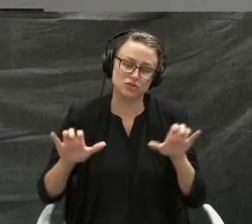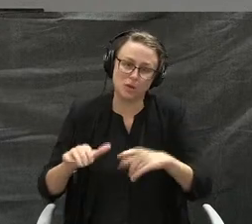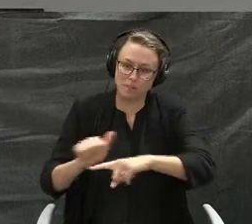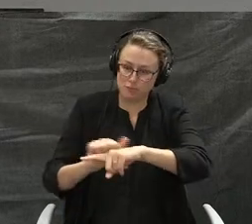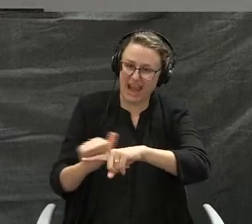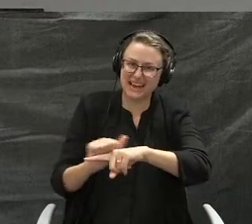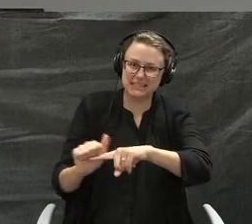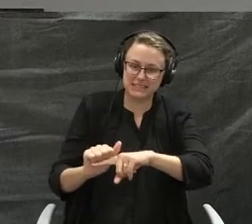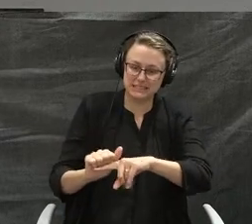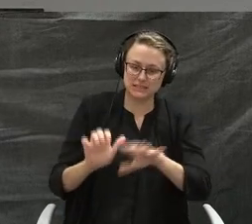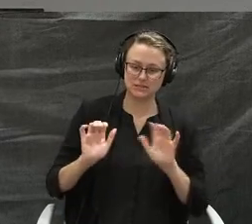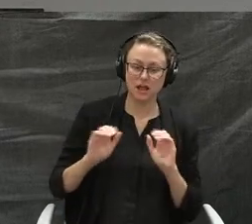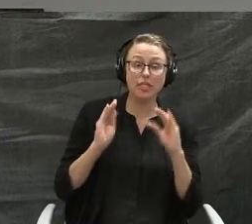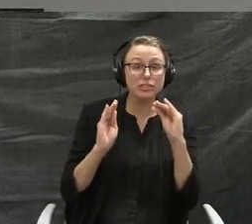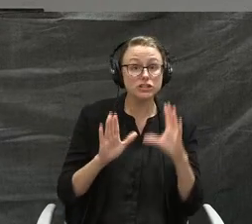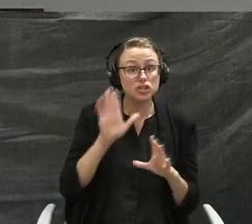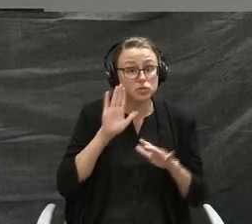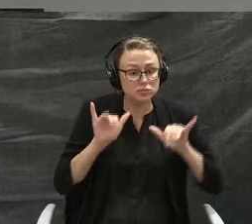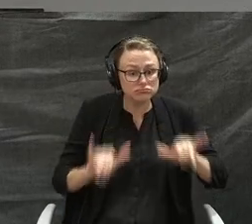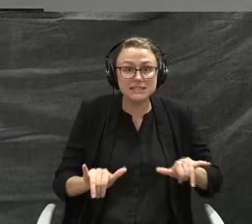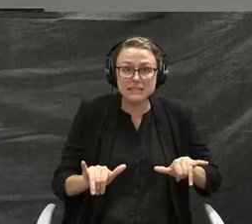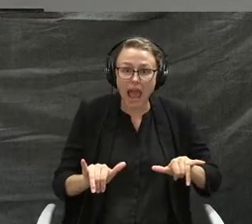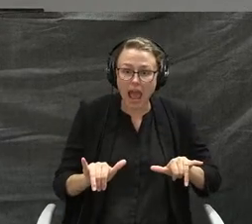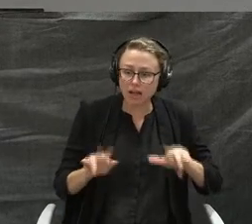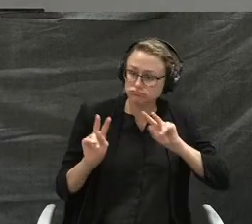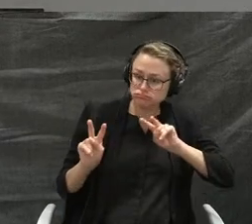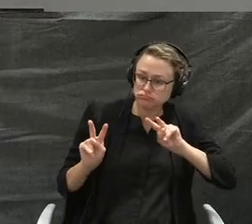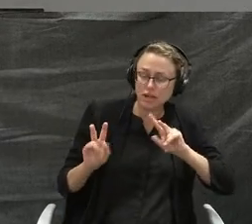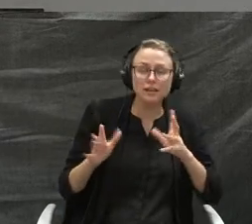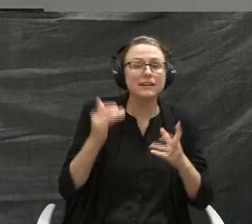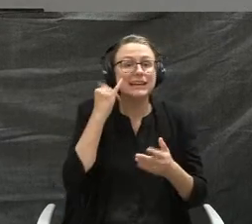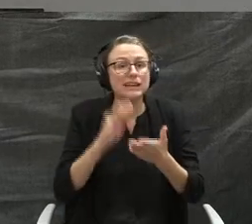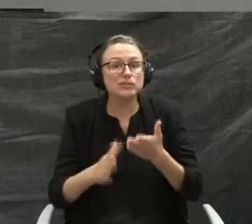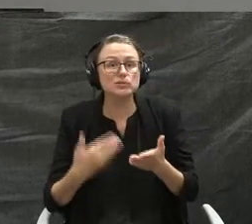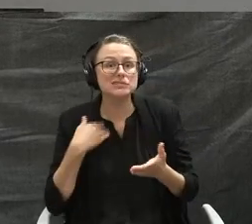would stay on line with those students that had questions and helping small groups as they